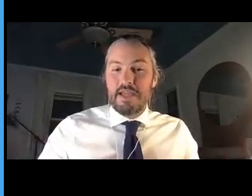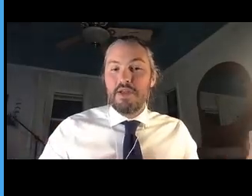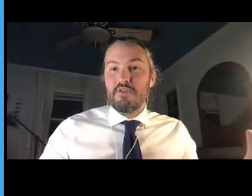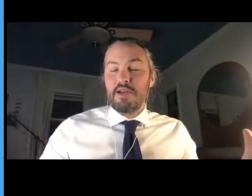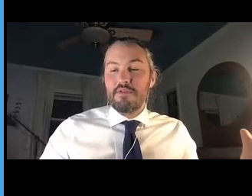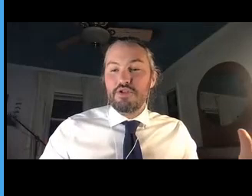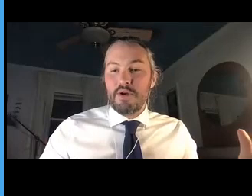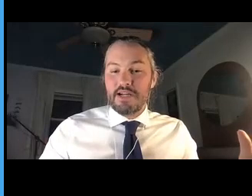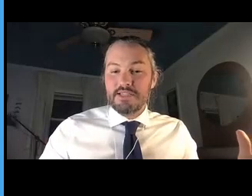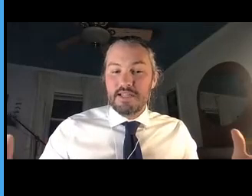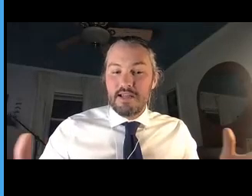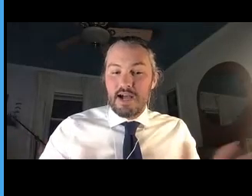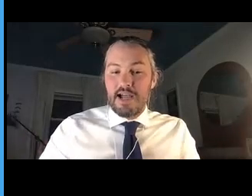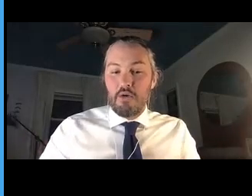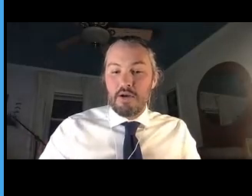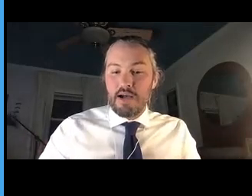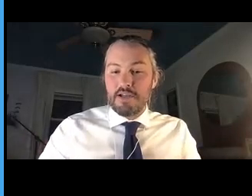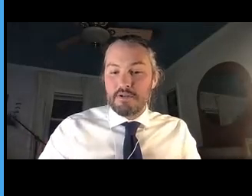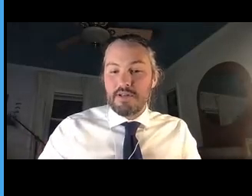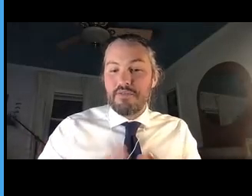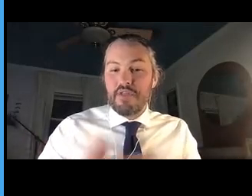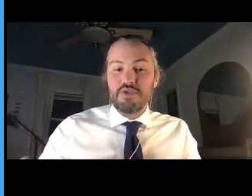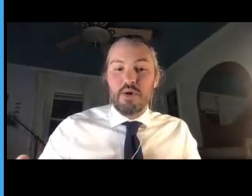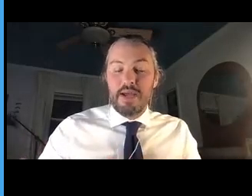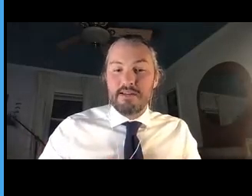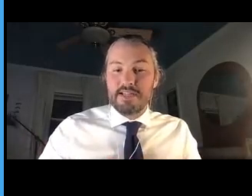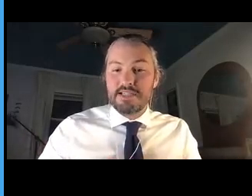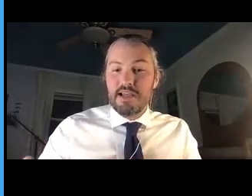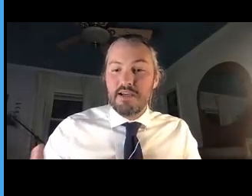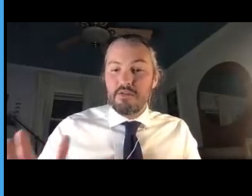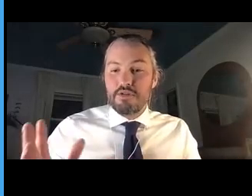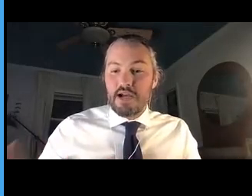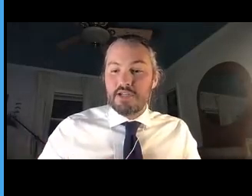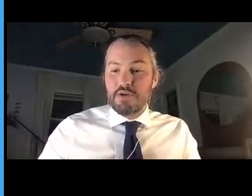you to everybody for joining us, I hope you learned a lot. Thank you to our panelists for uh joining